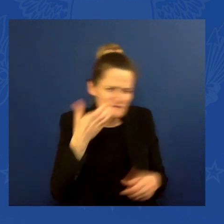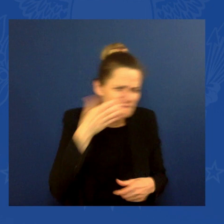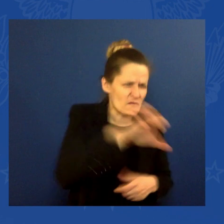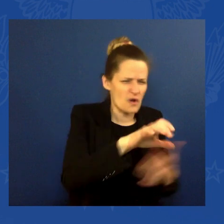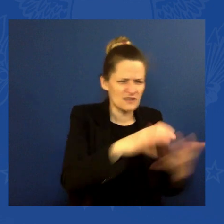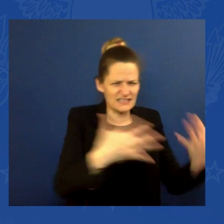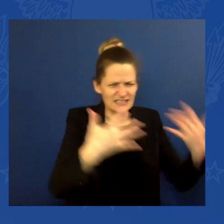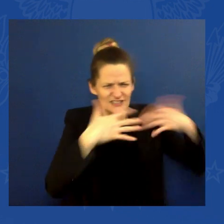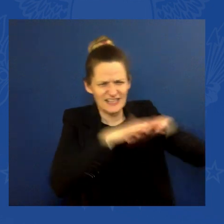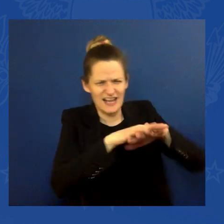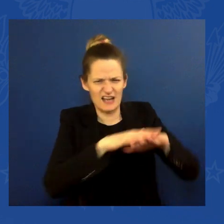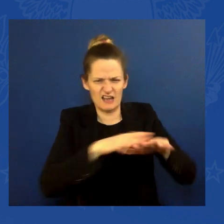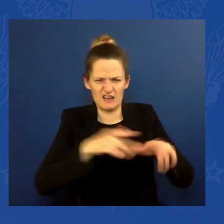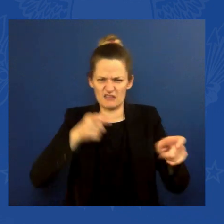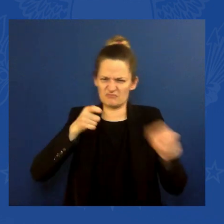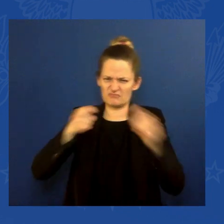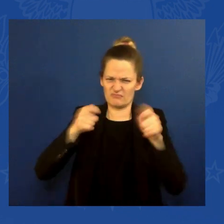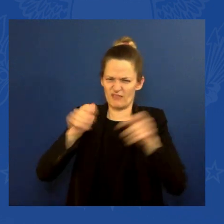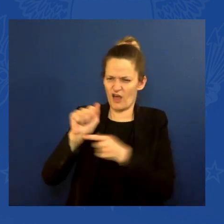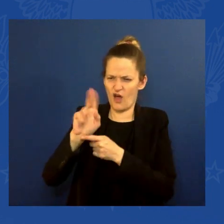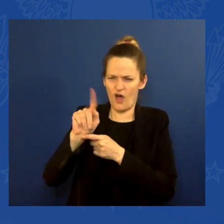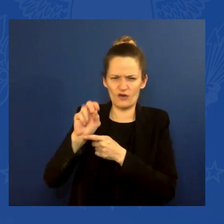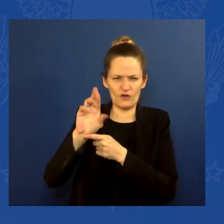we've see it around the world; we've seen it here in America.